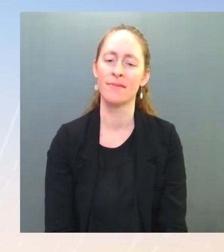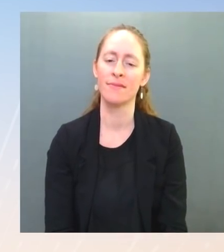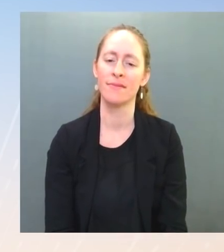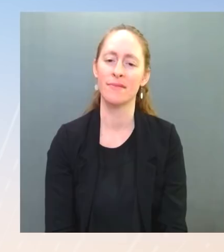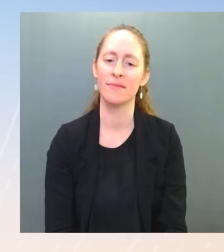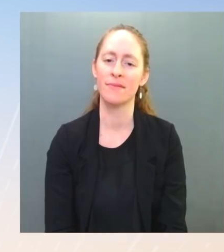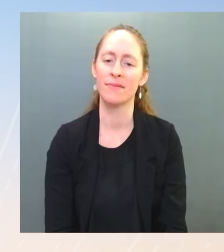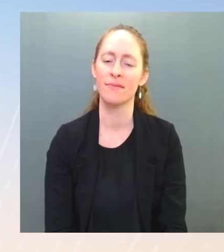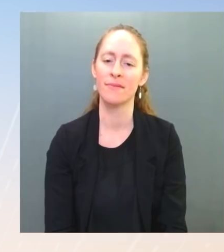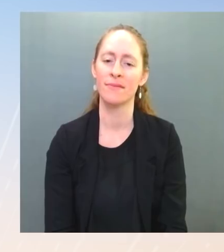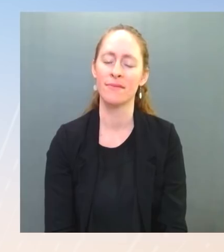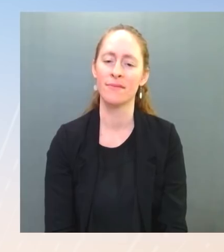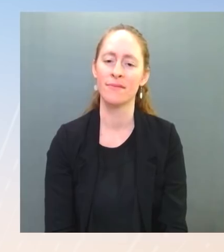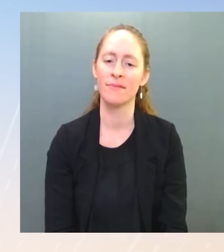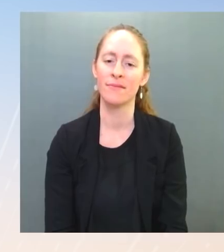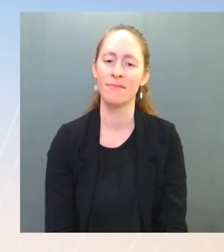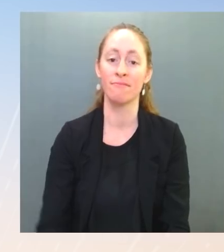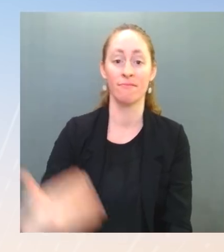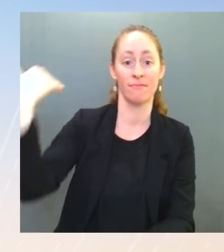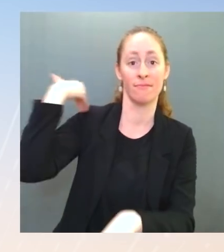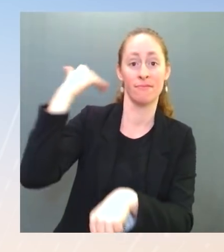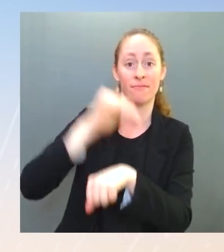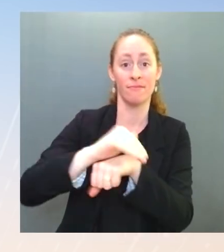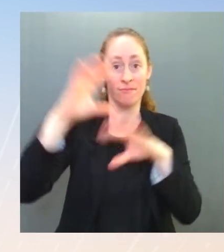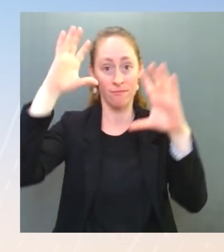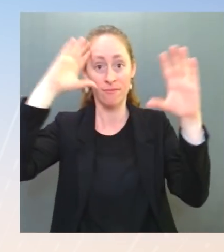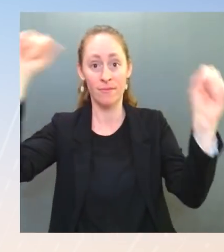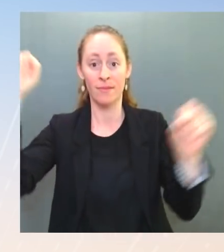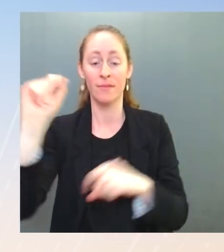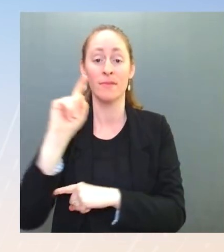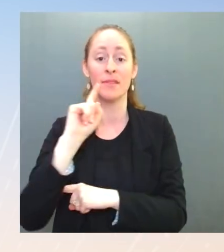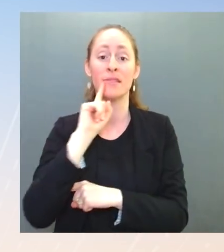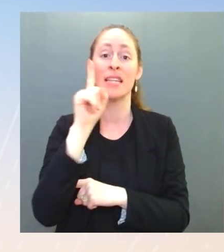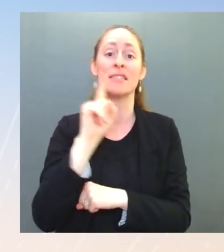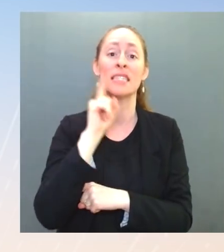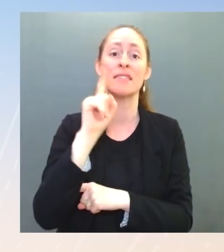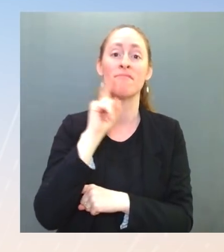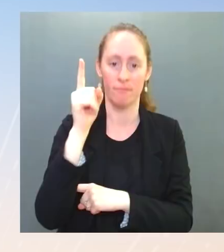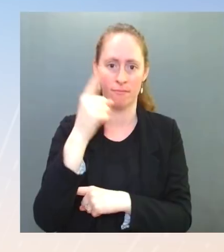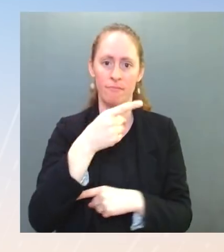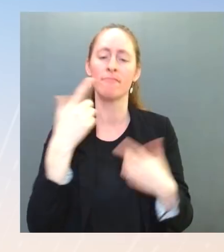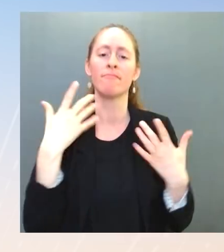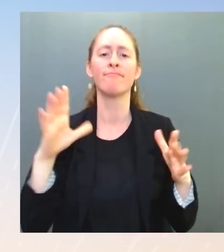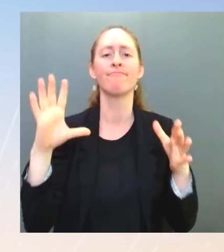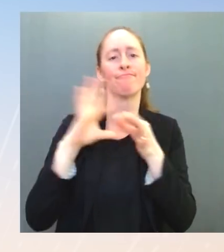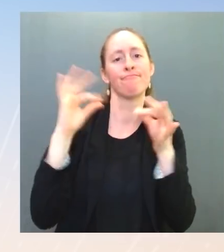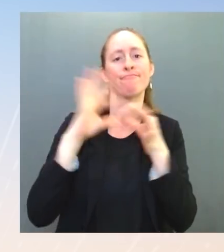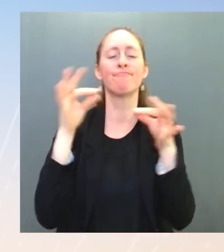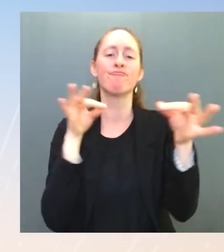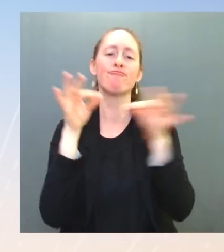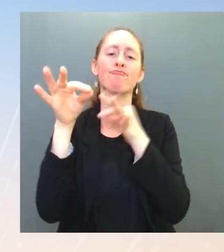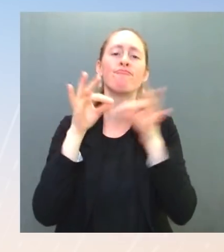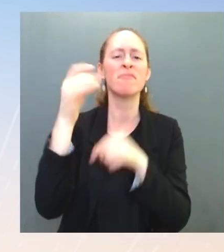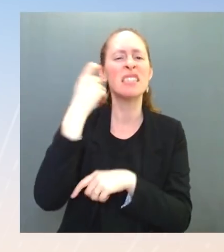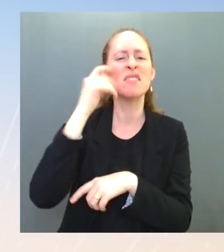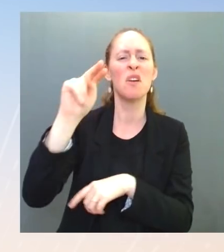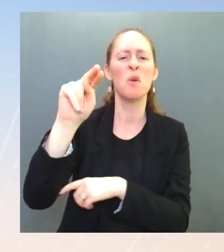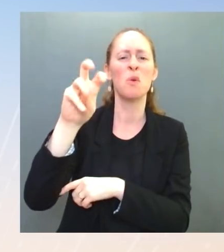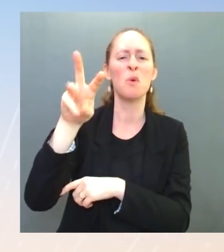told 60 Minutes that the Ukrainian military has recordings of conversations between Russian troops talking about committing atrocities